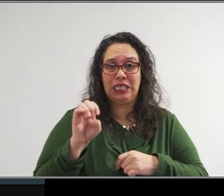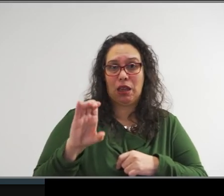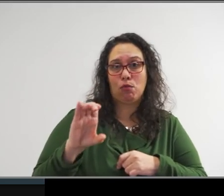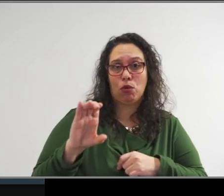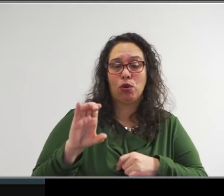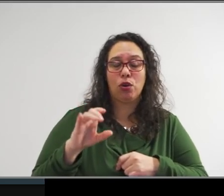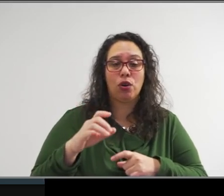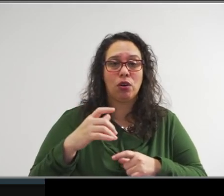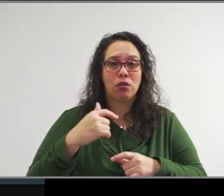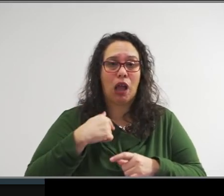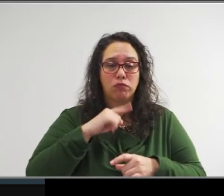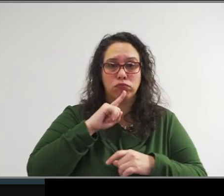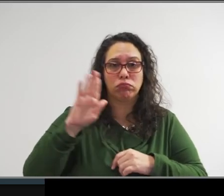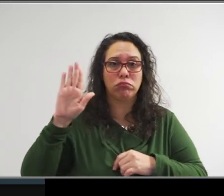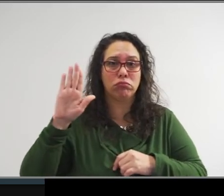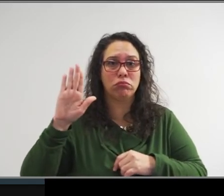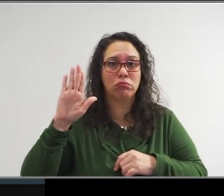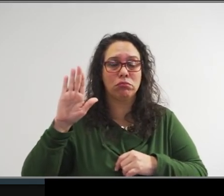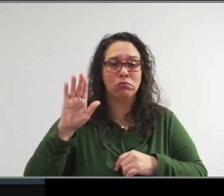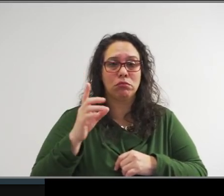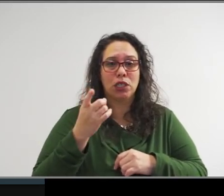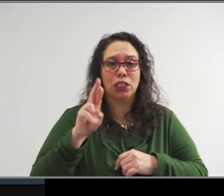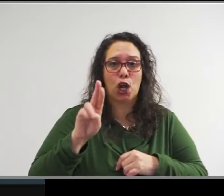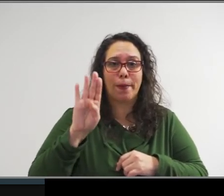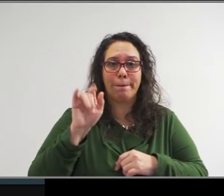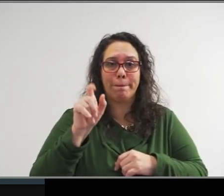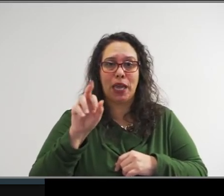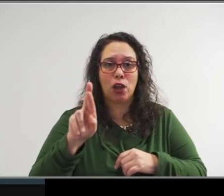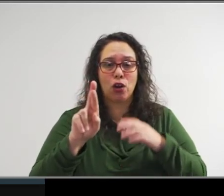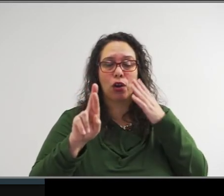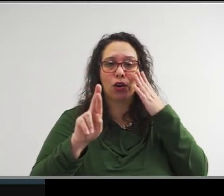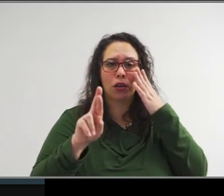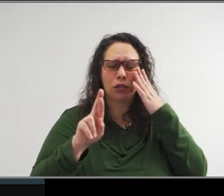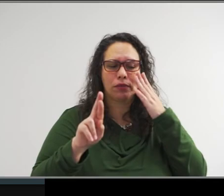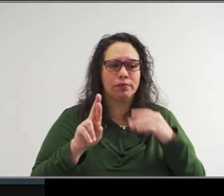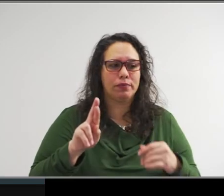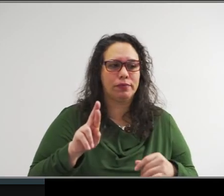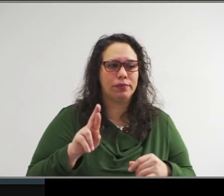I was sworn in by Dr. Baker, my Louann bind him